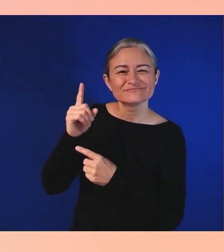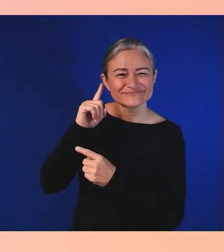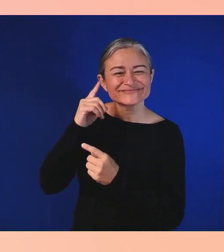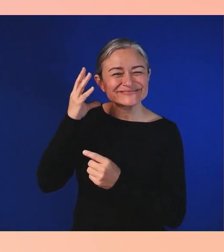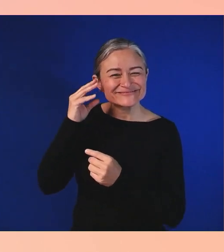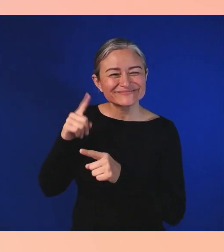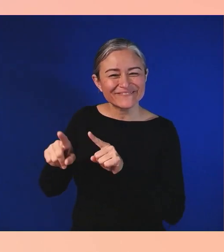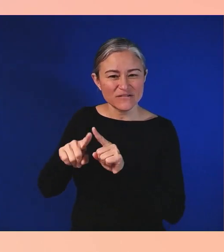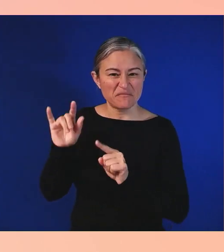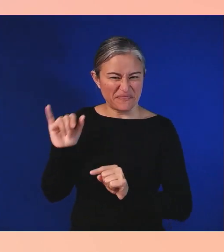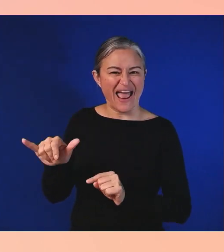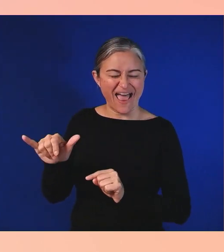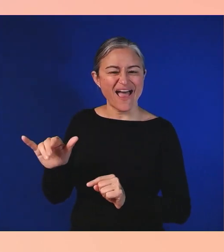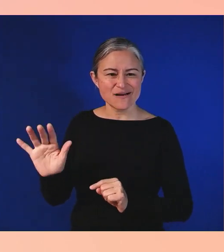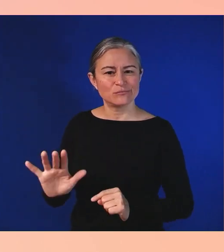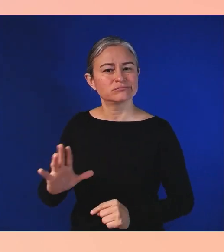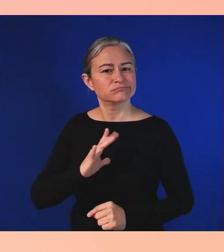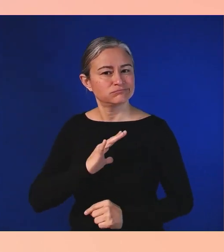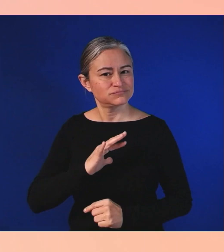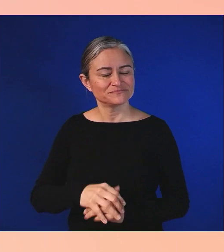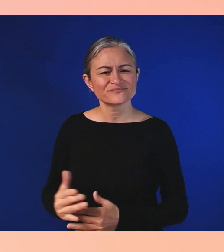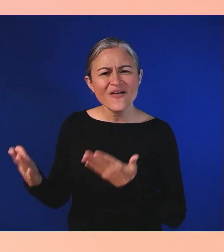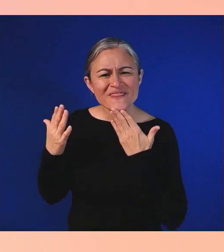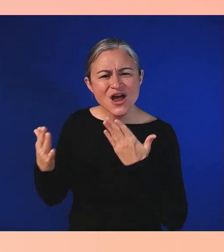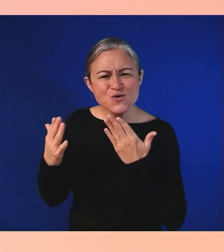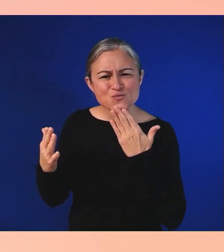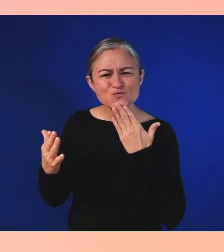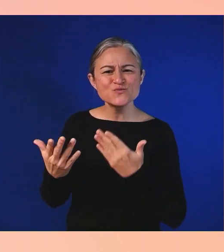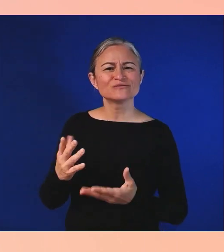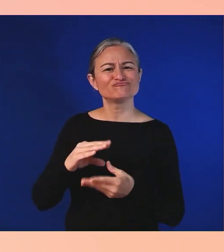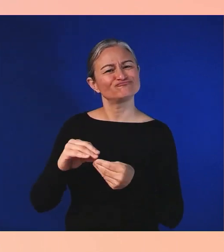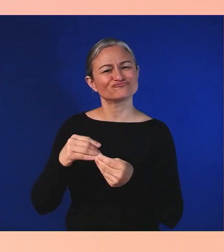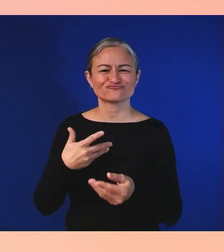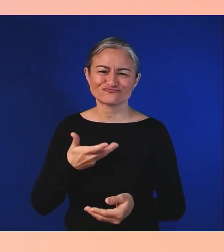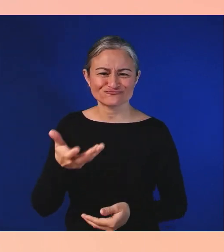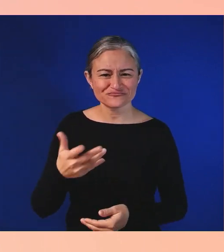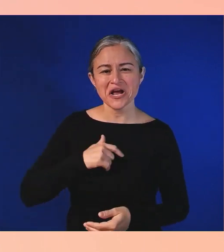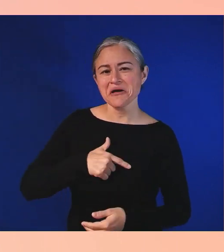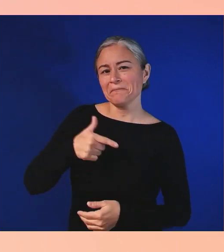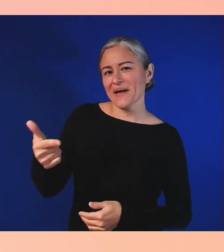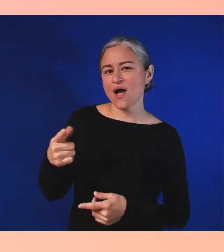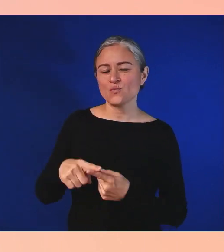Thanks, Roberto. You know, the audio cues are something that Visual Studios had for quite a while,